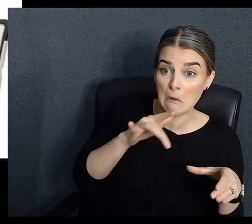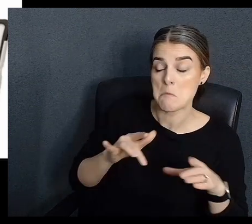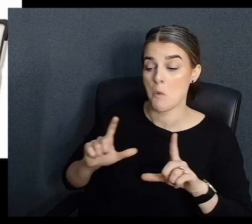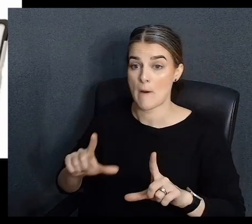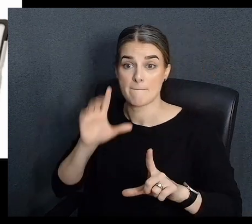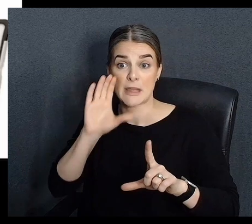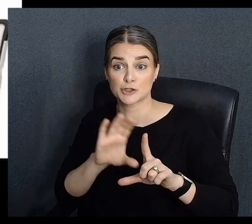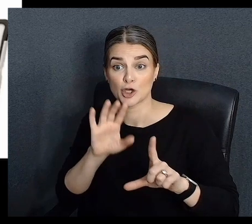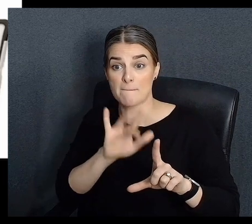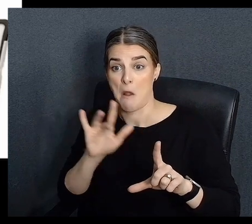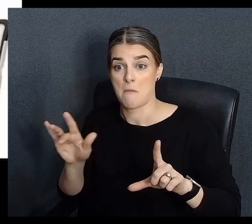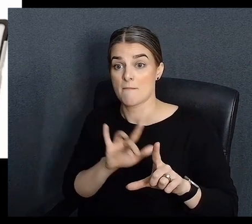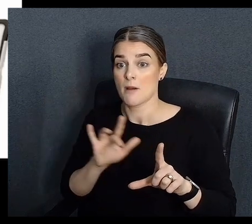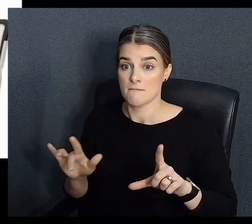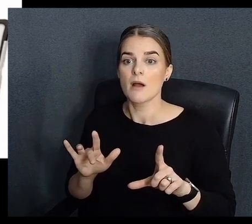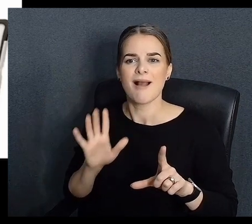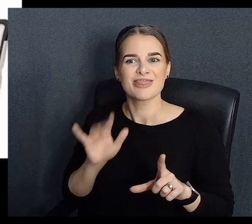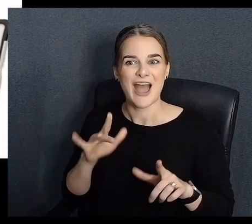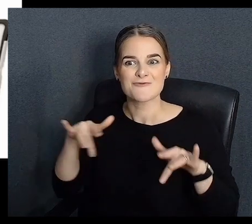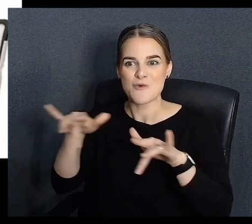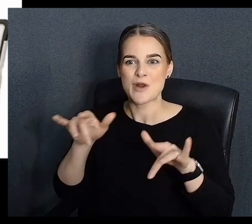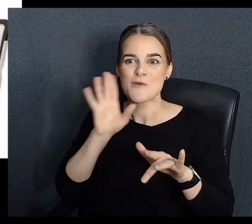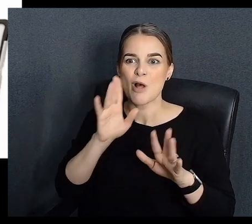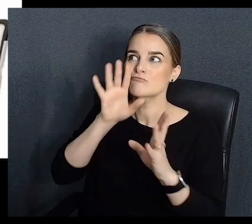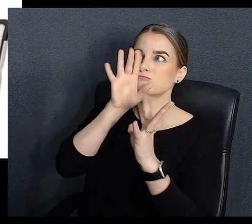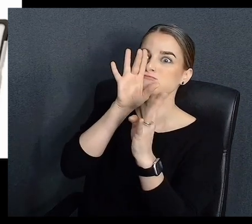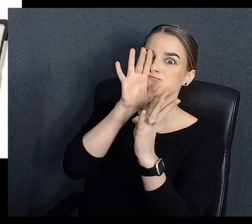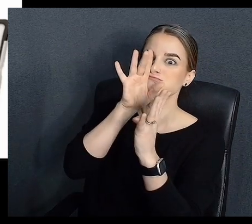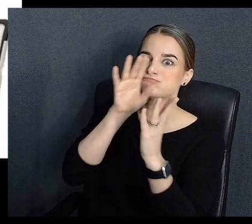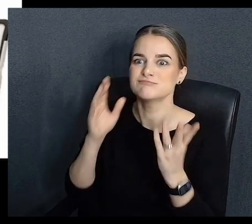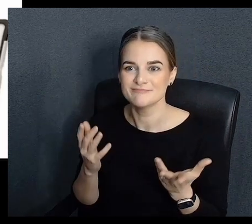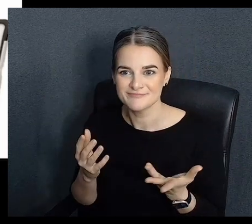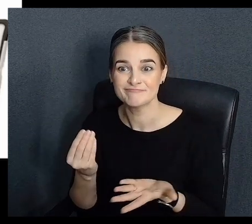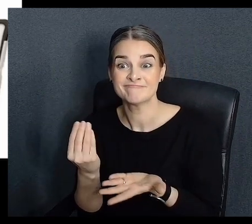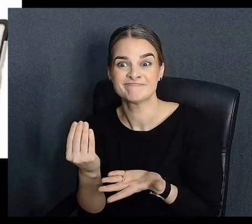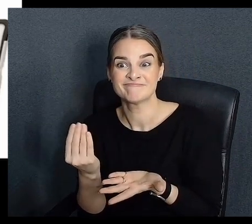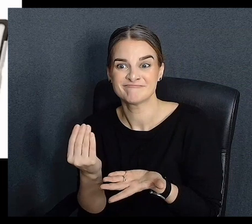that recording will be voiced. So those are examples of mid tech devices.